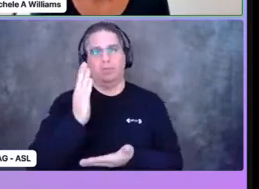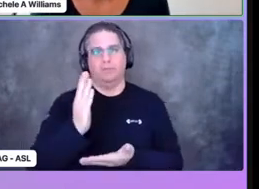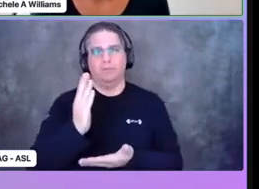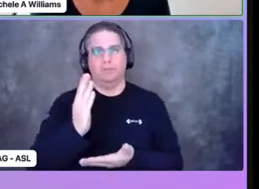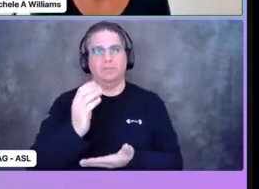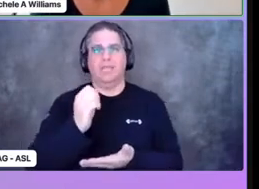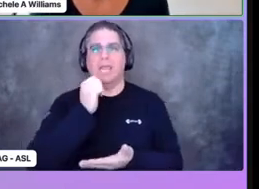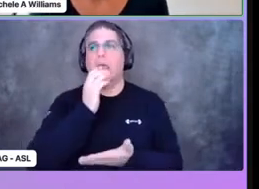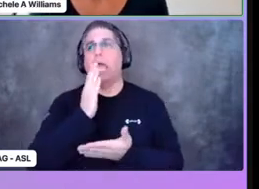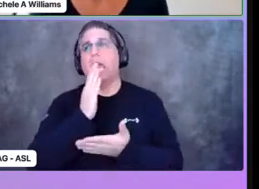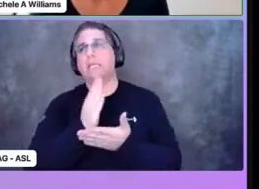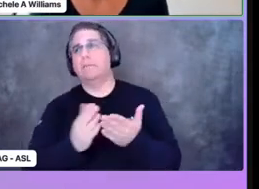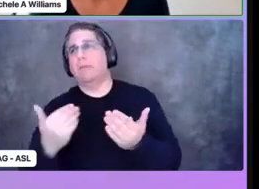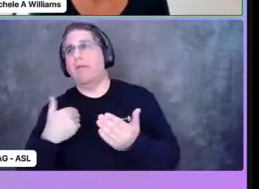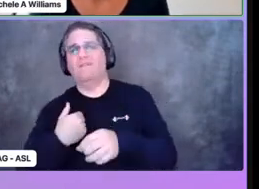should include atomi